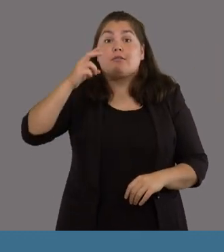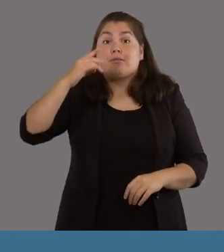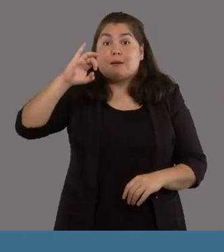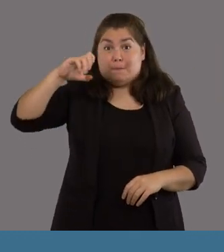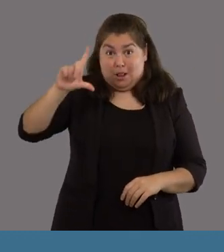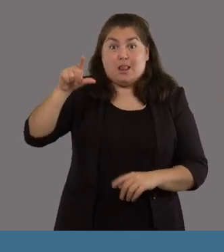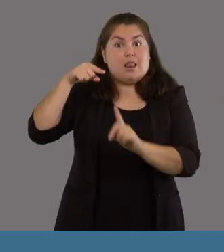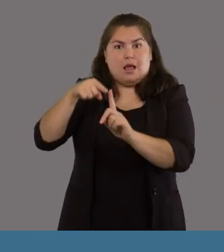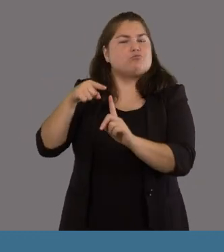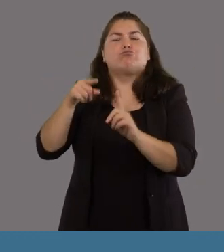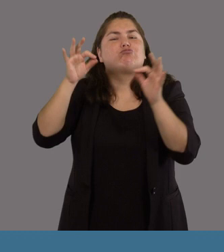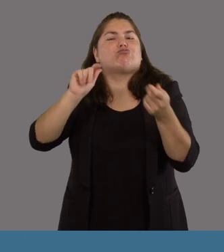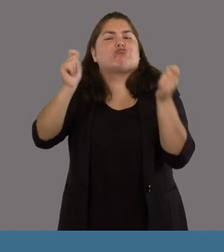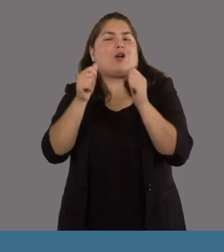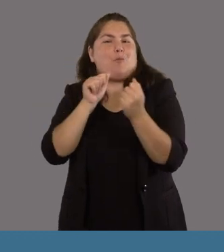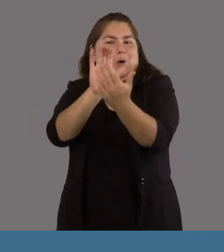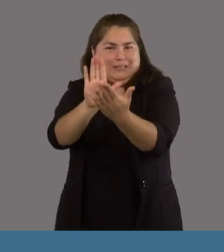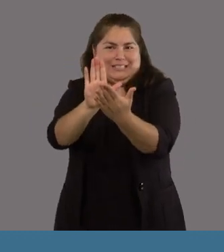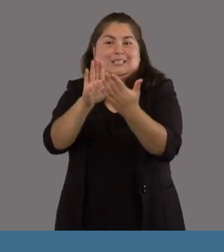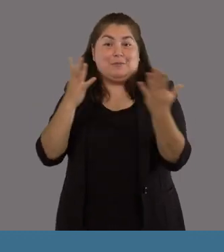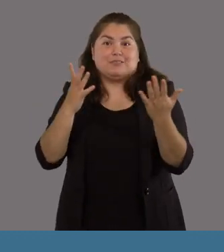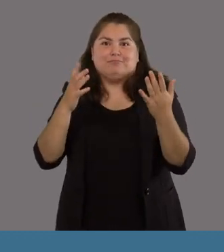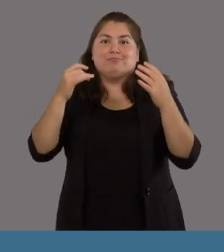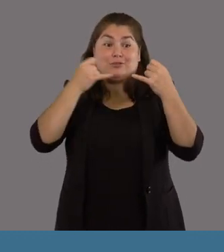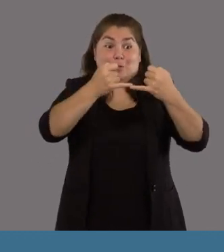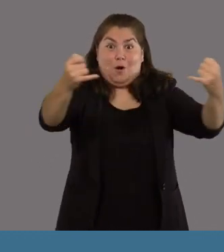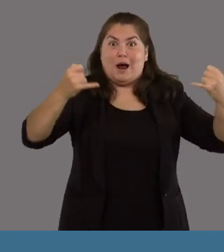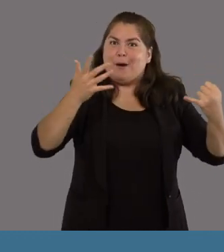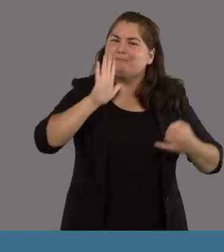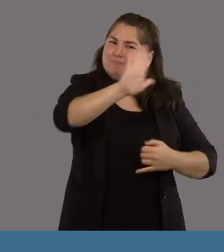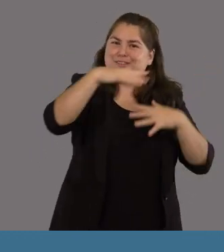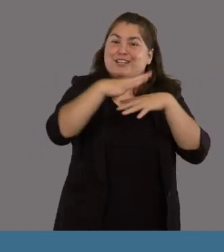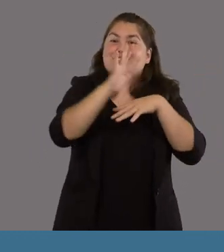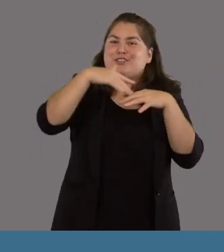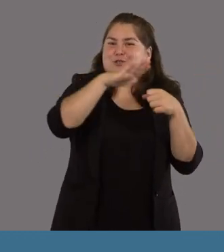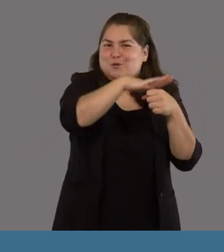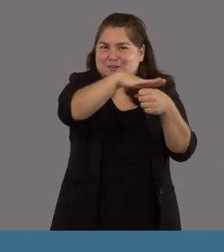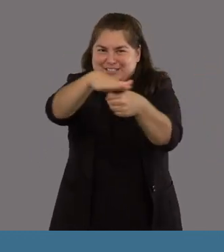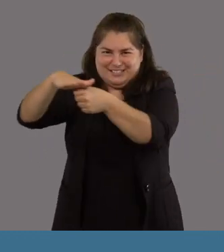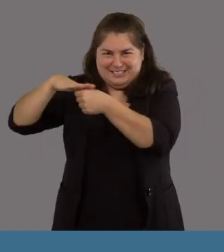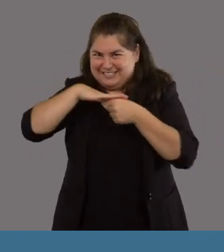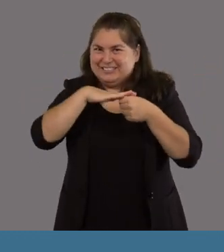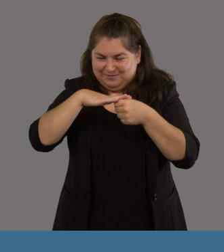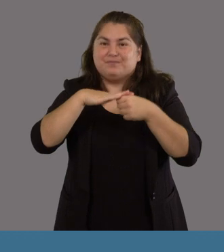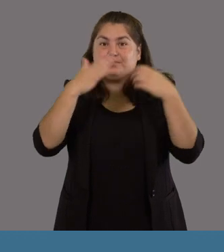done, Archipel chose to approach it through the boundaries of Indigenous regions. So,